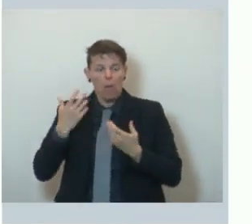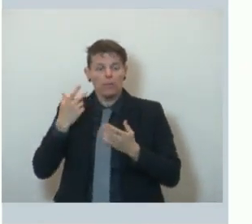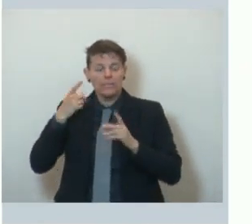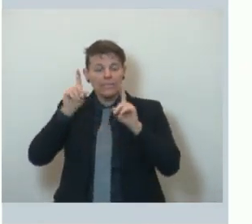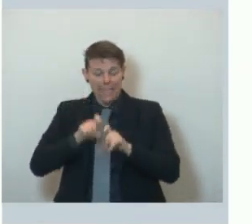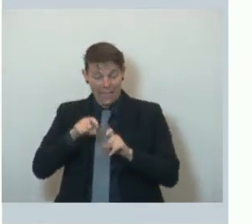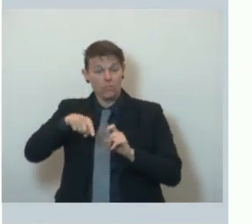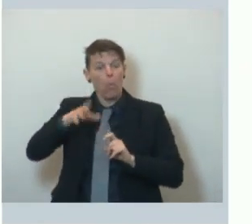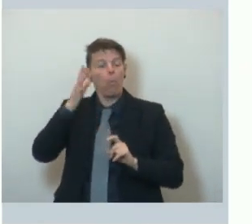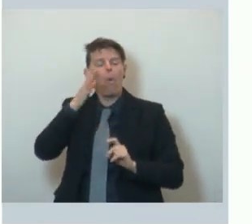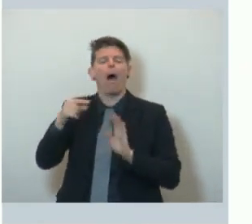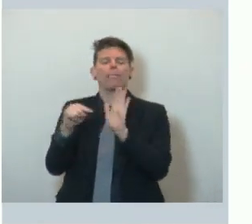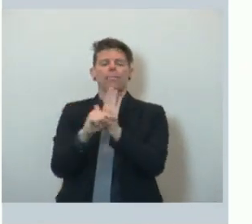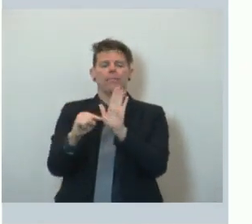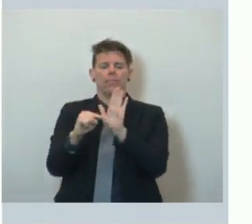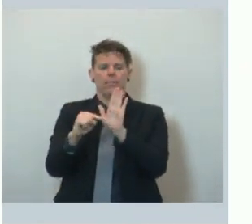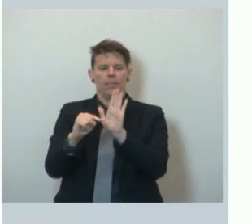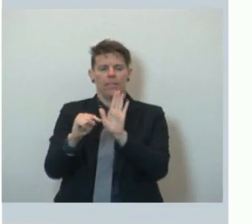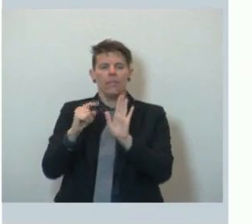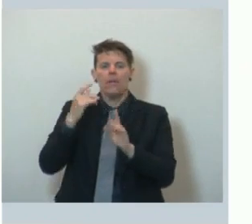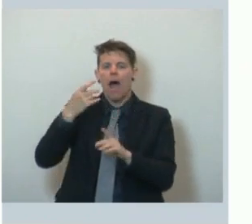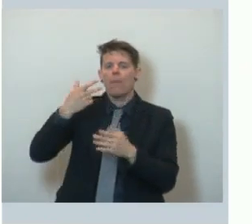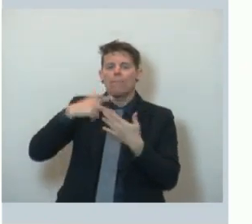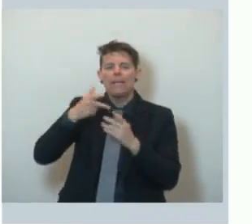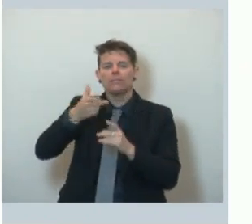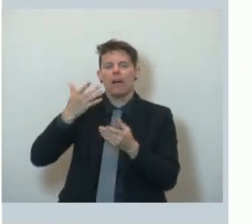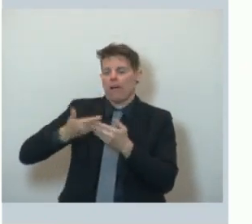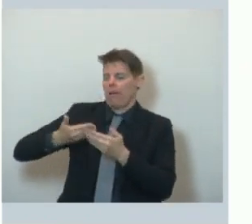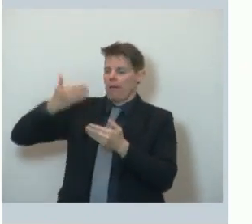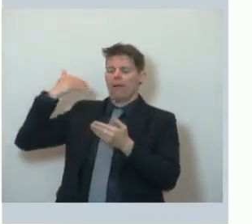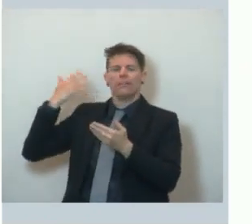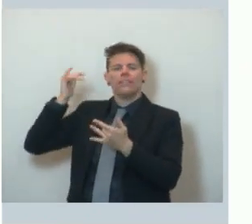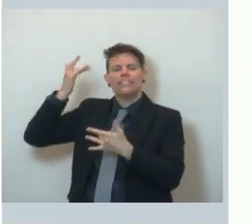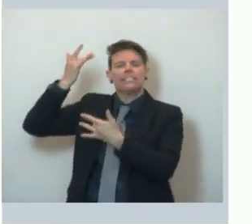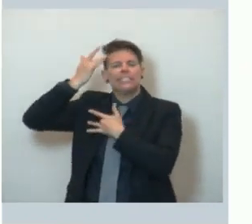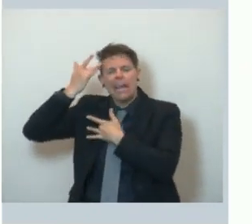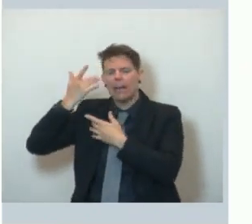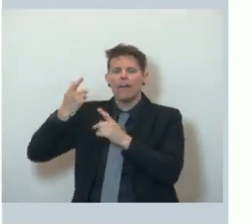INFECTED IN SPREADING THE VIRUS RIGHT NOW, THEY’RE LIKELY TO BE NEGATIVE.